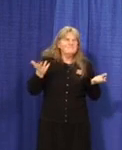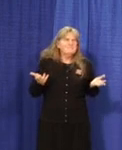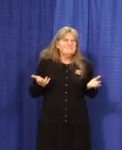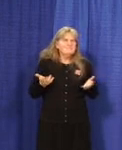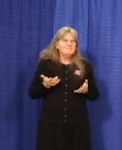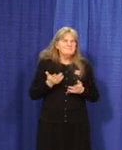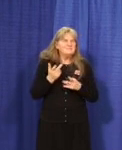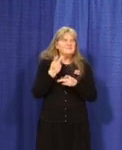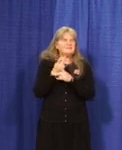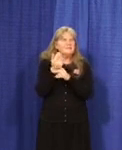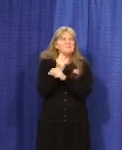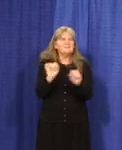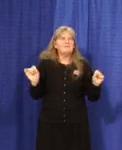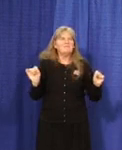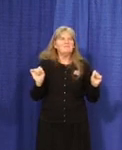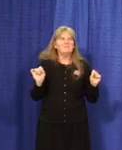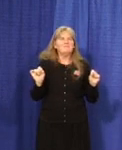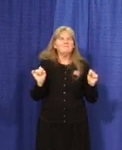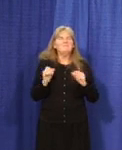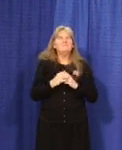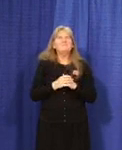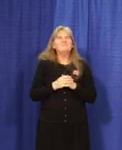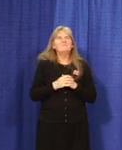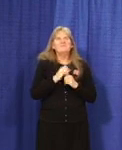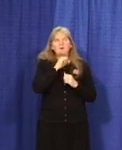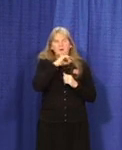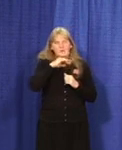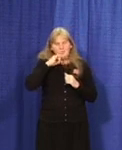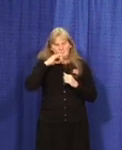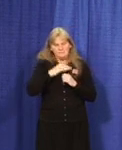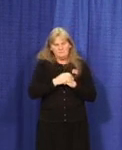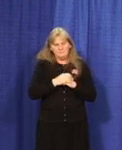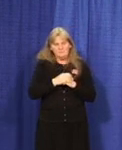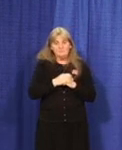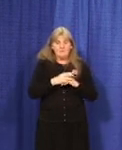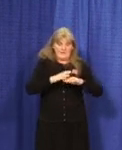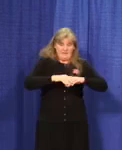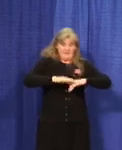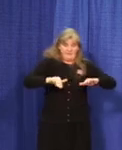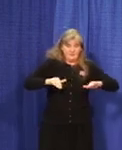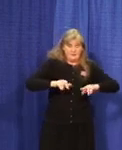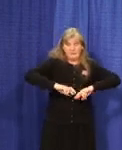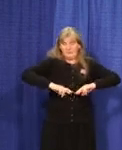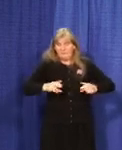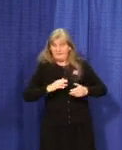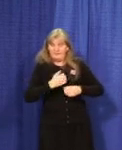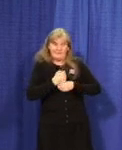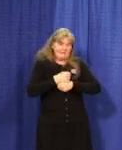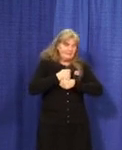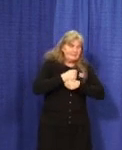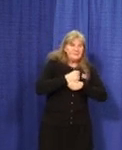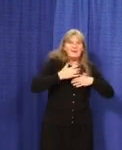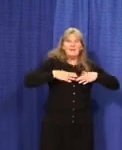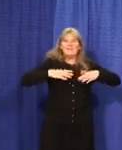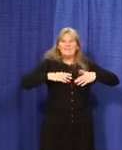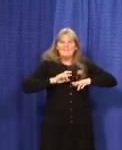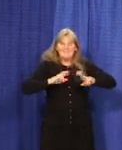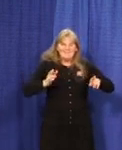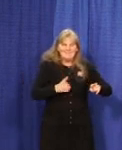safe practices. Well children are making last-minute adjustments to Halloween costumes, others would